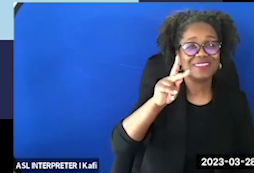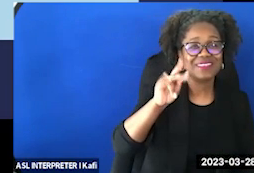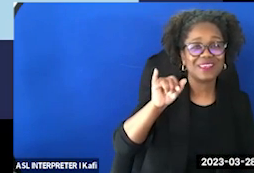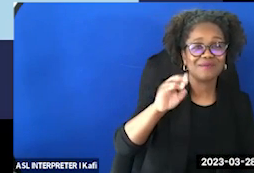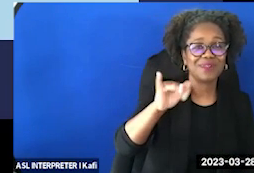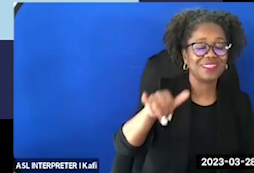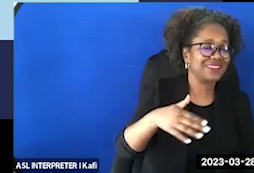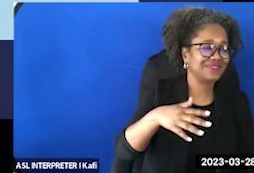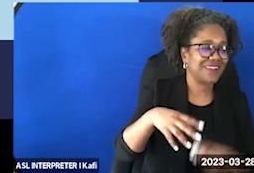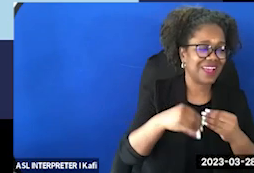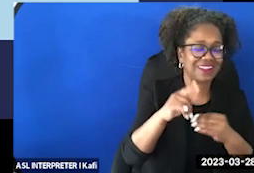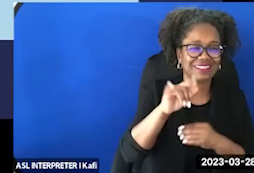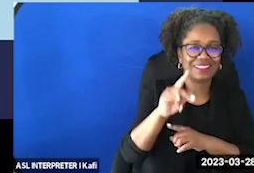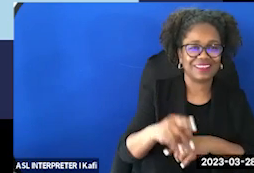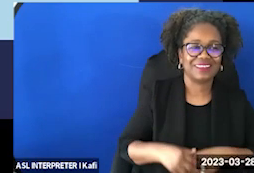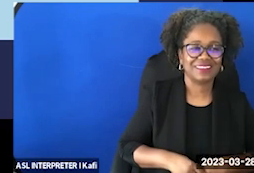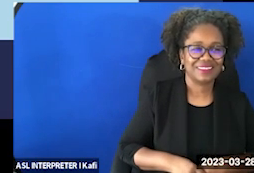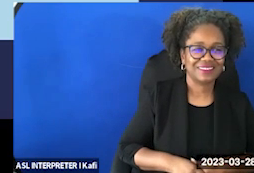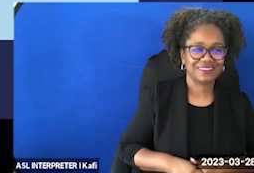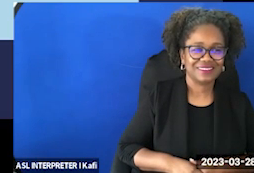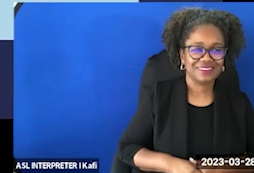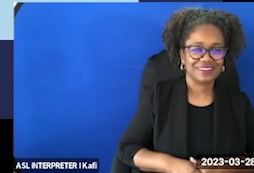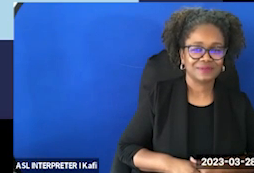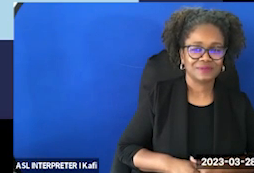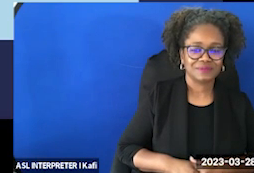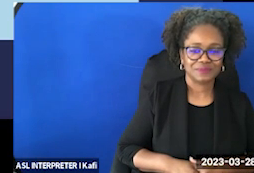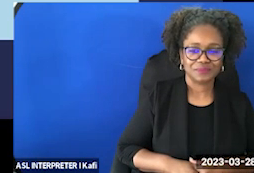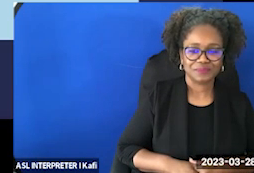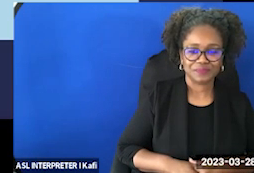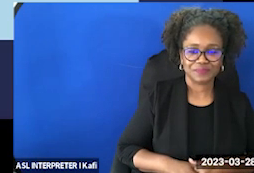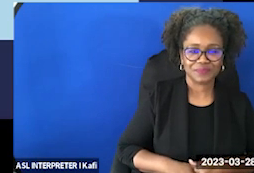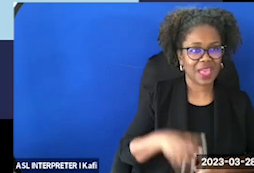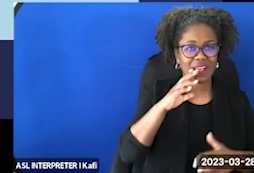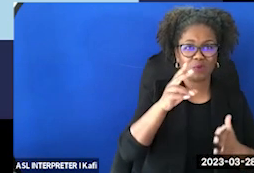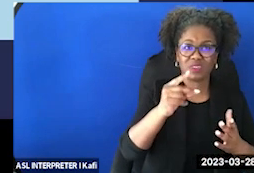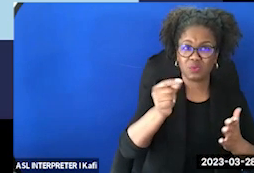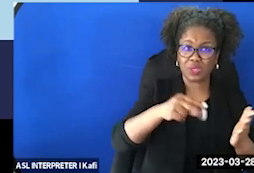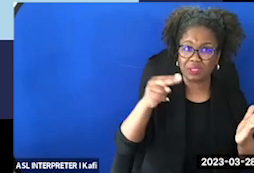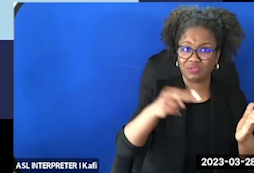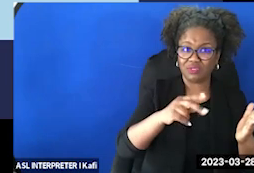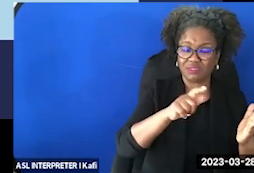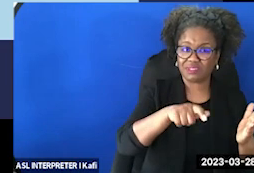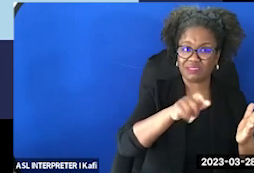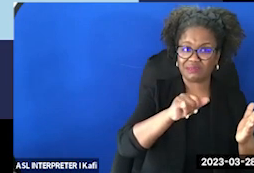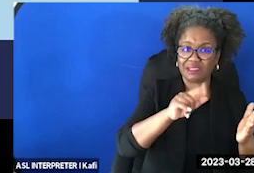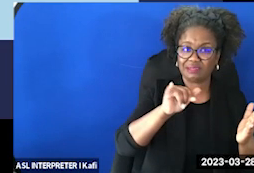Debbie Stine, Science & Technology Policy Academy: Yeah, exactly. And I said I would look at that right away, because i'm pretty sure that the deadline Debbie Stine, Science & Technology Policy Academy: I know, because that one of the people I work with that